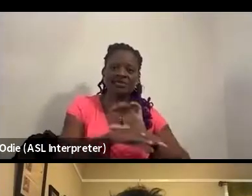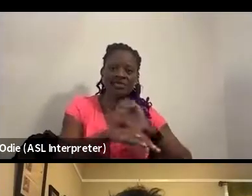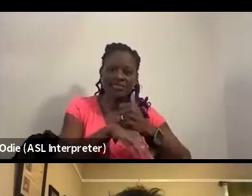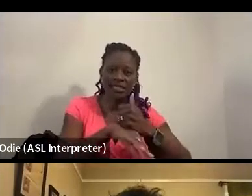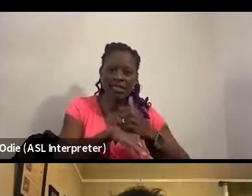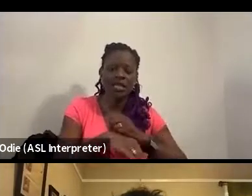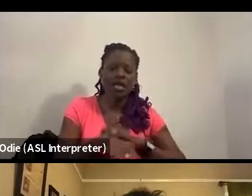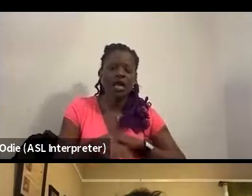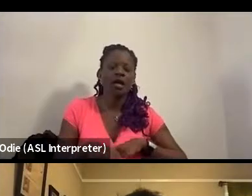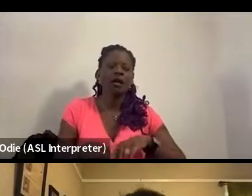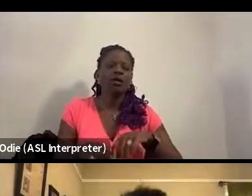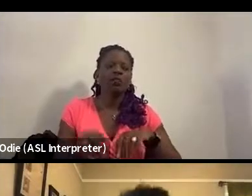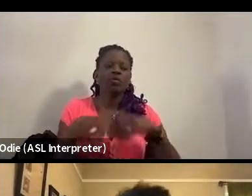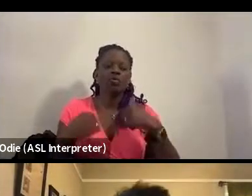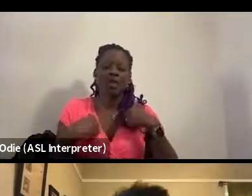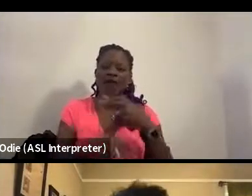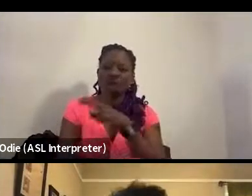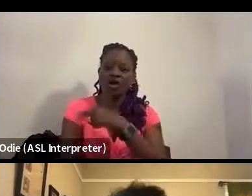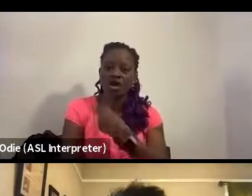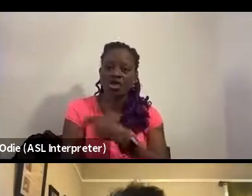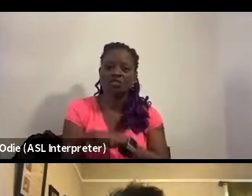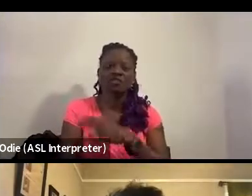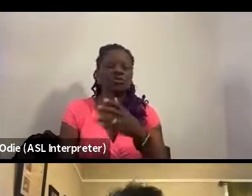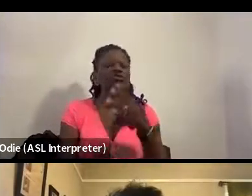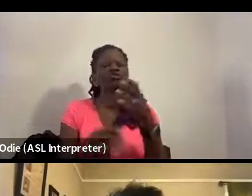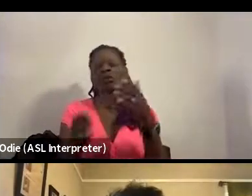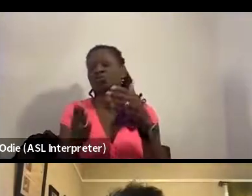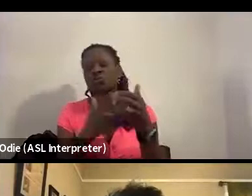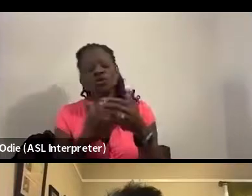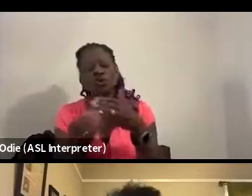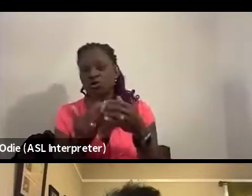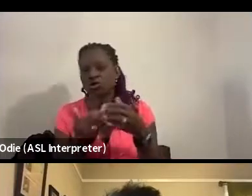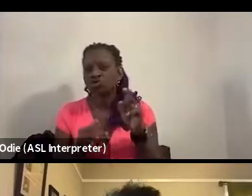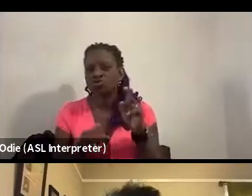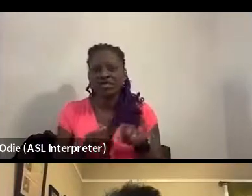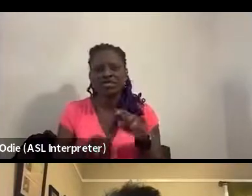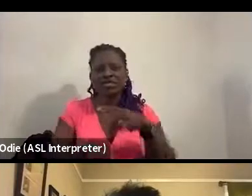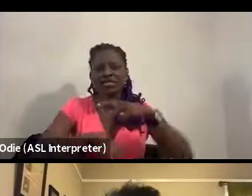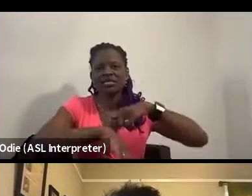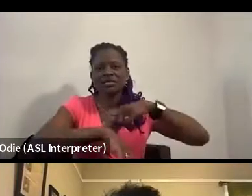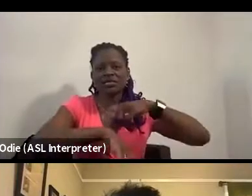But it's just going to take time. And over the next four to six weeks,